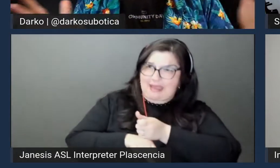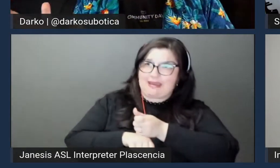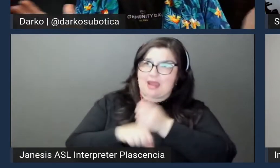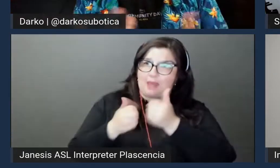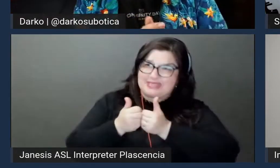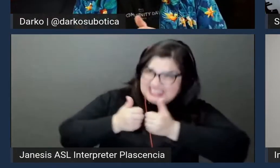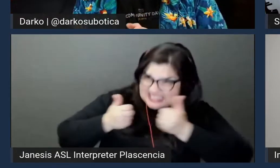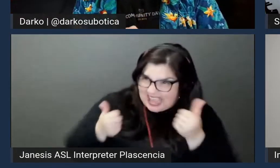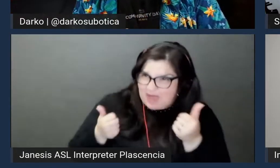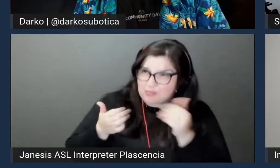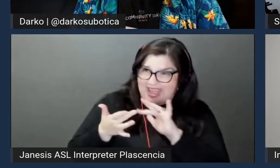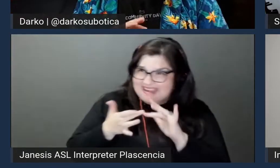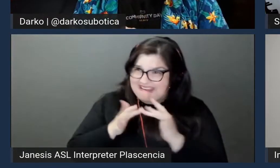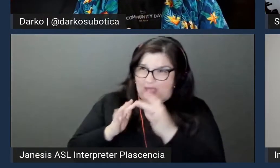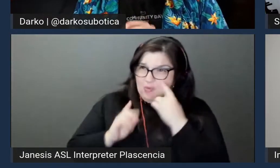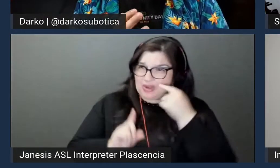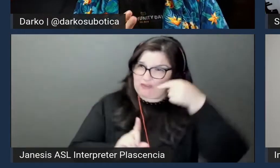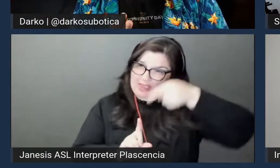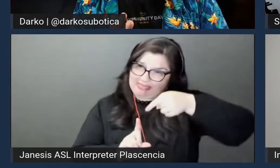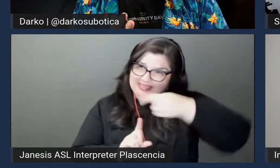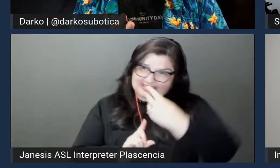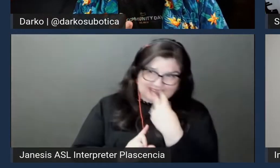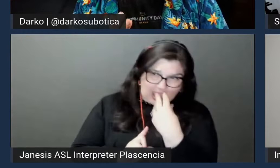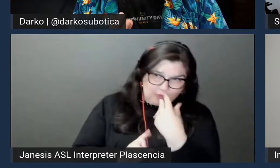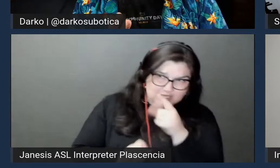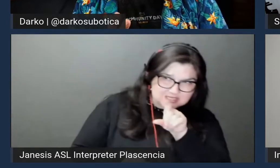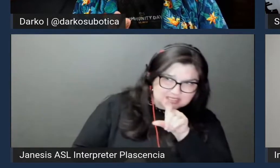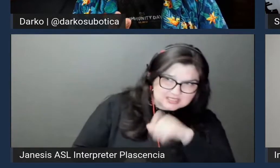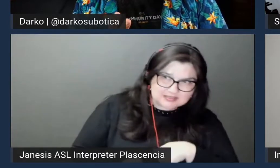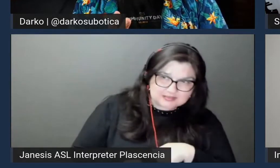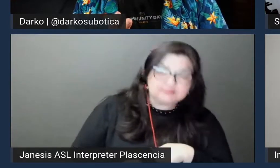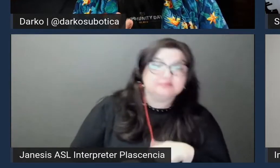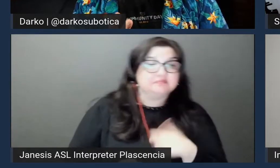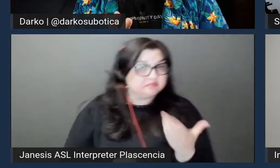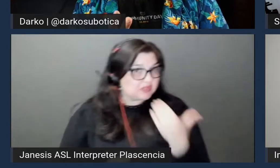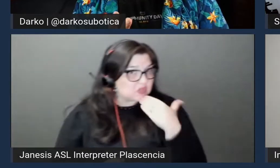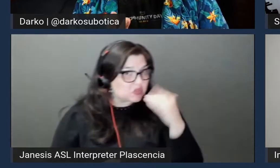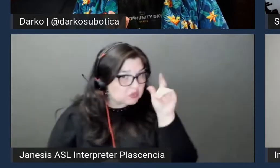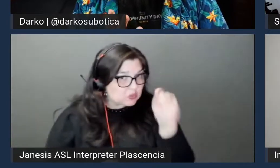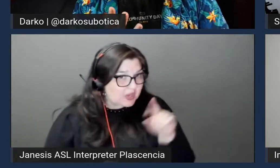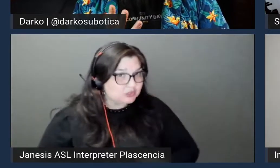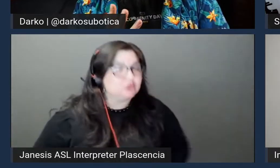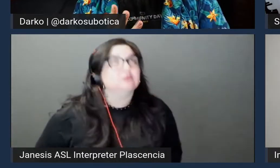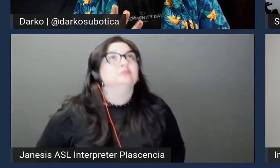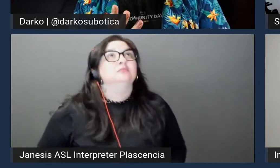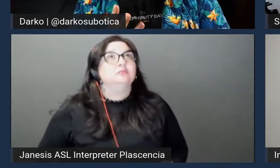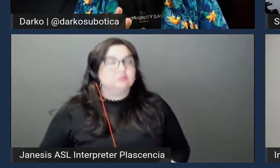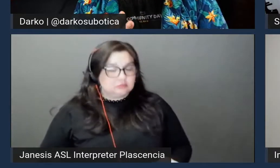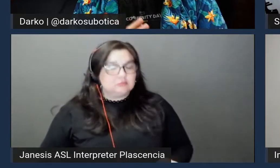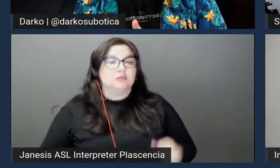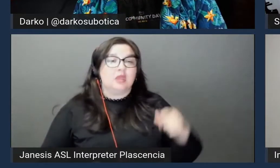or how would that work? Another very good question, Darko. So the way a Panorama works, and again,